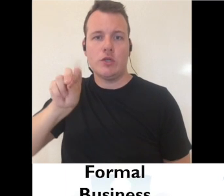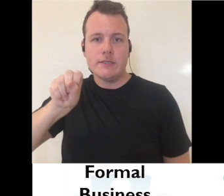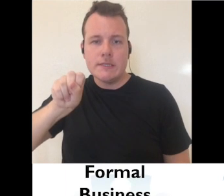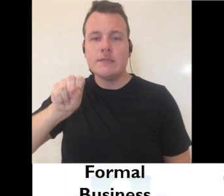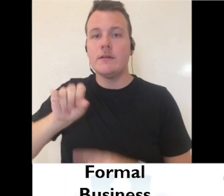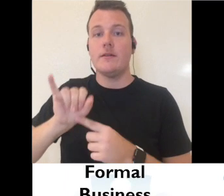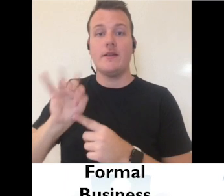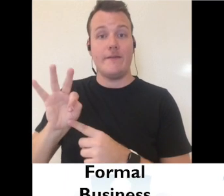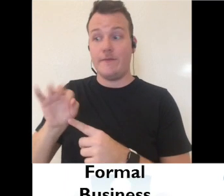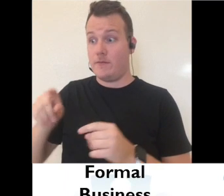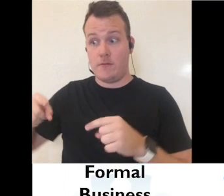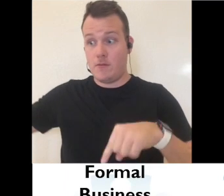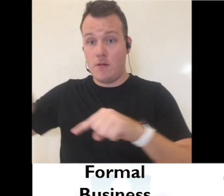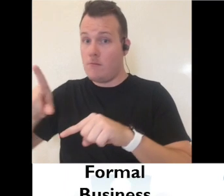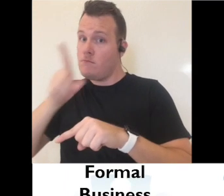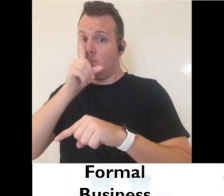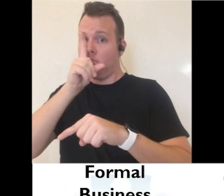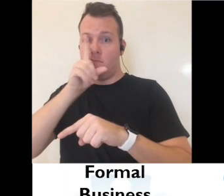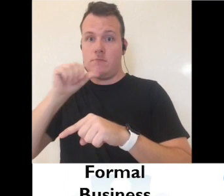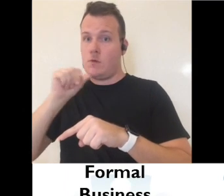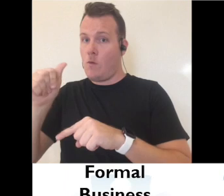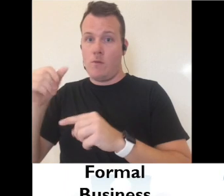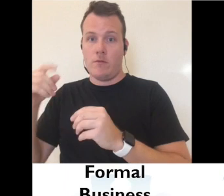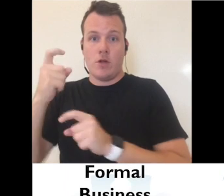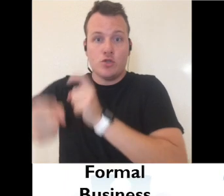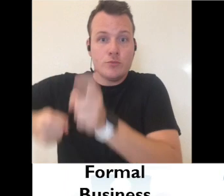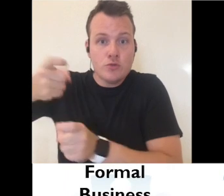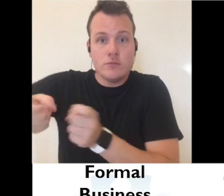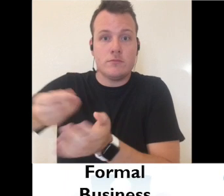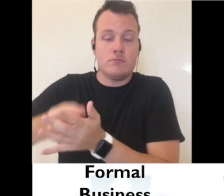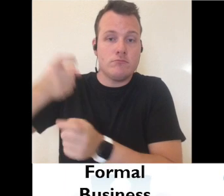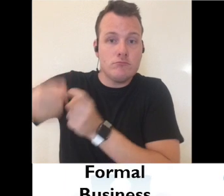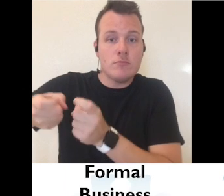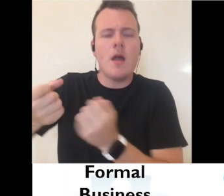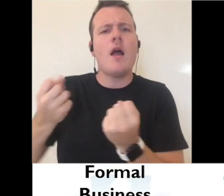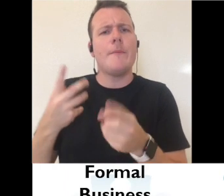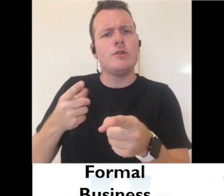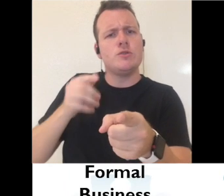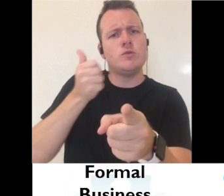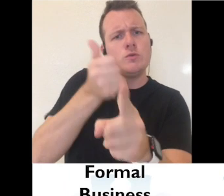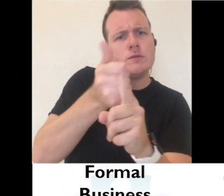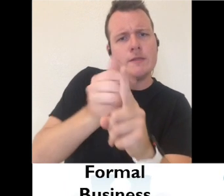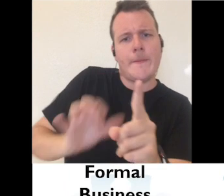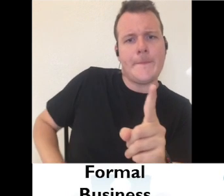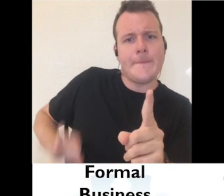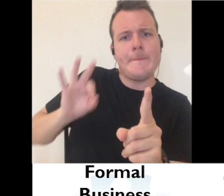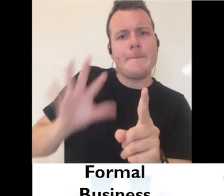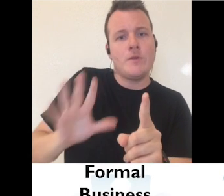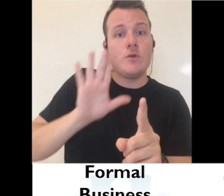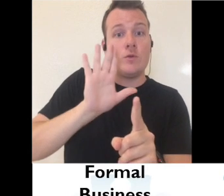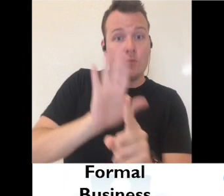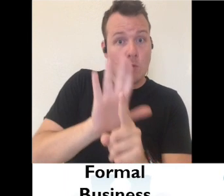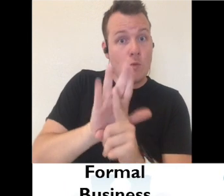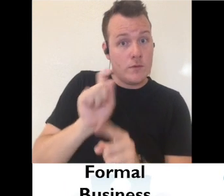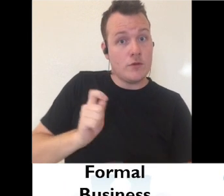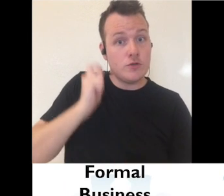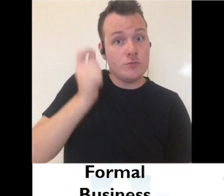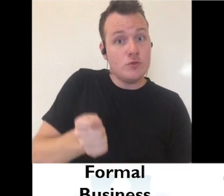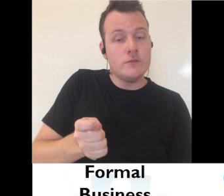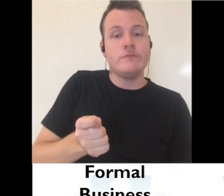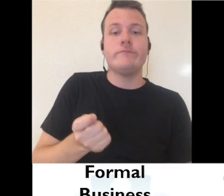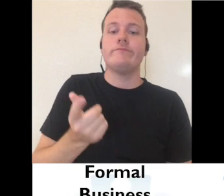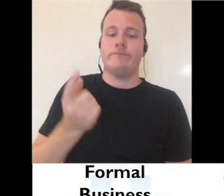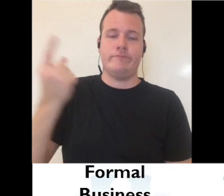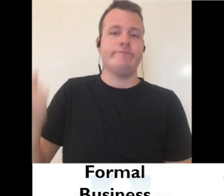contribution. Always- if you have some sort of skin in the game, the- the funders